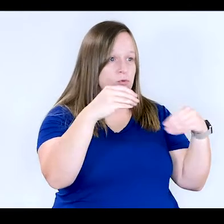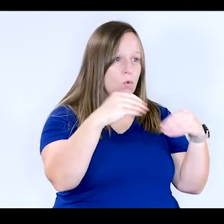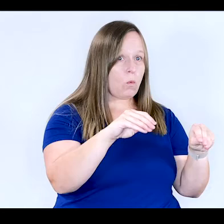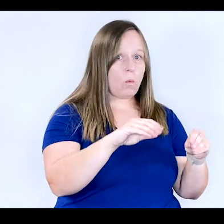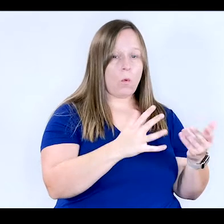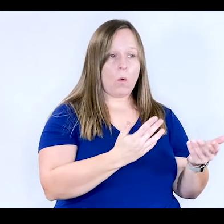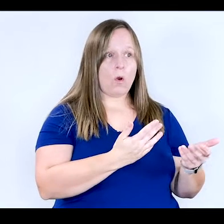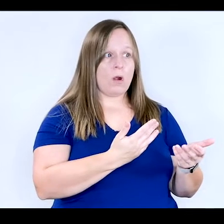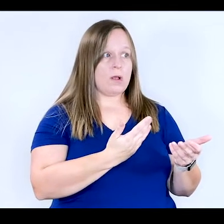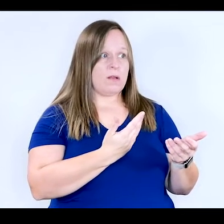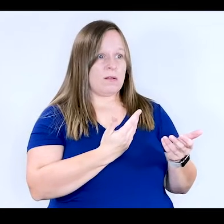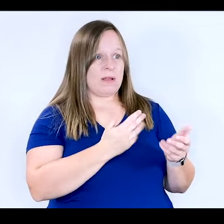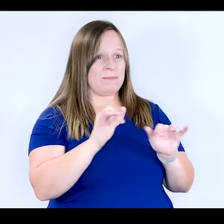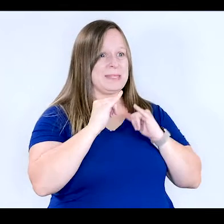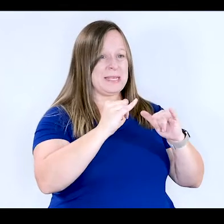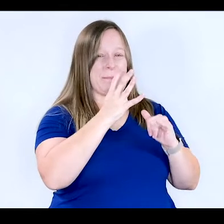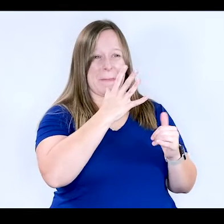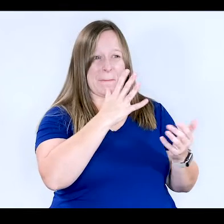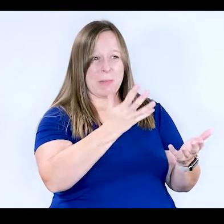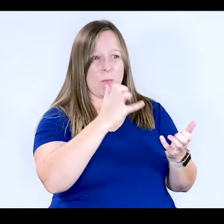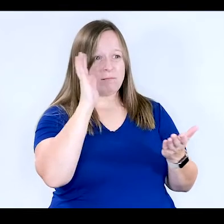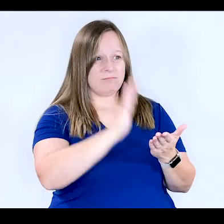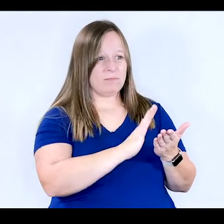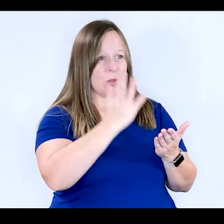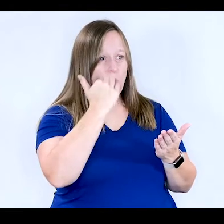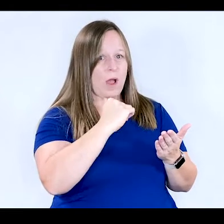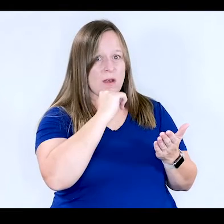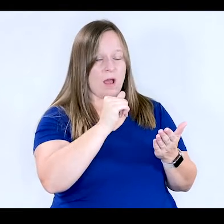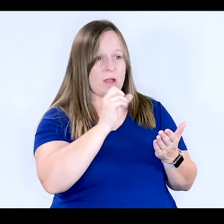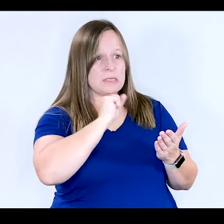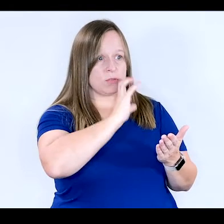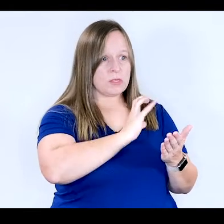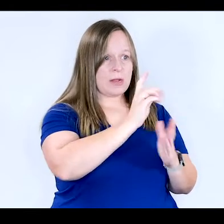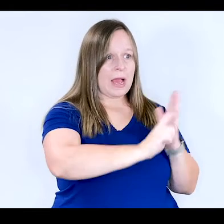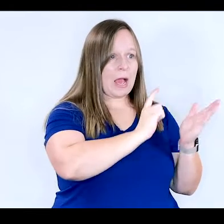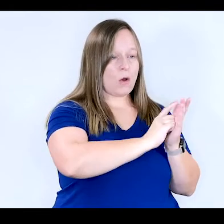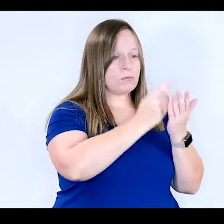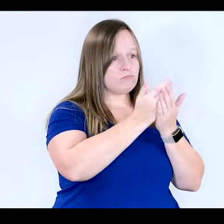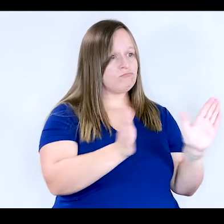was trying to avoid exposing herself. So why aren't the senior hours broadened to